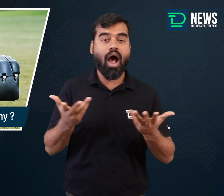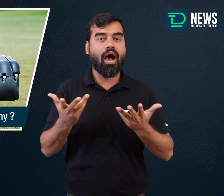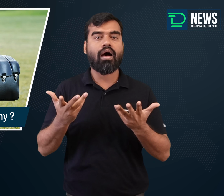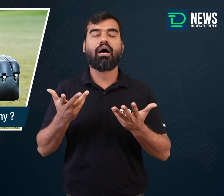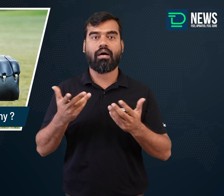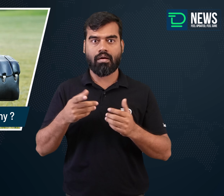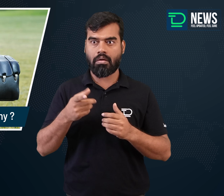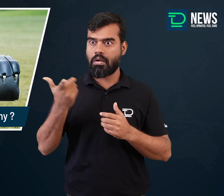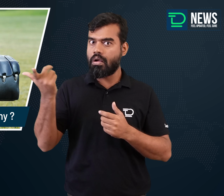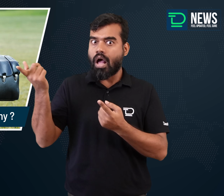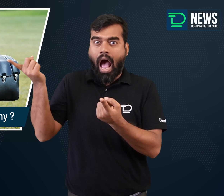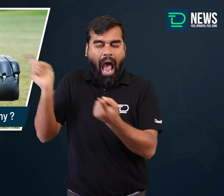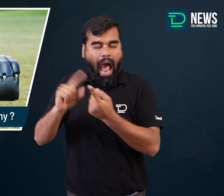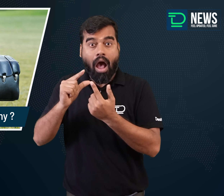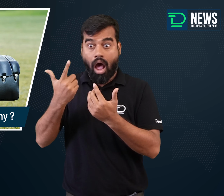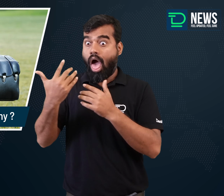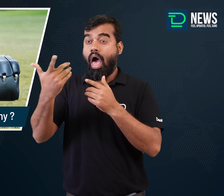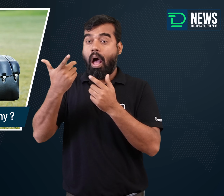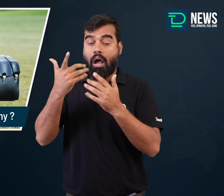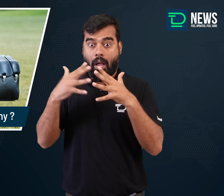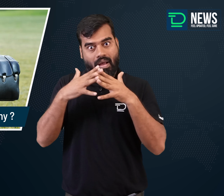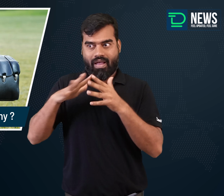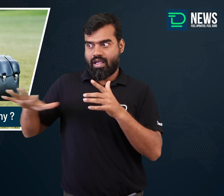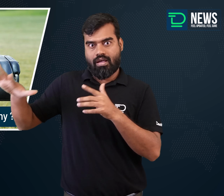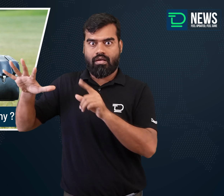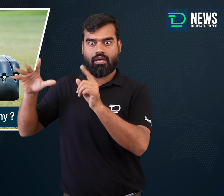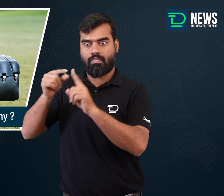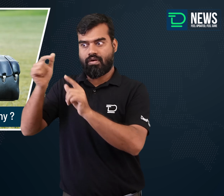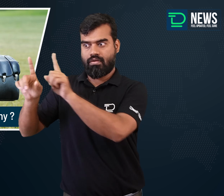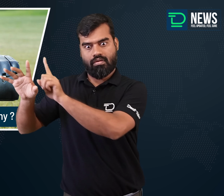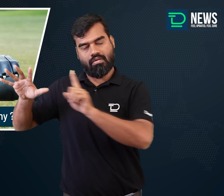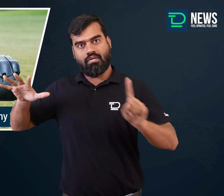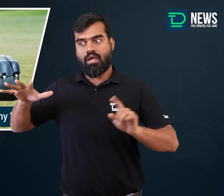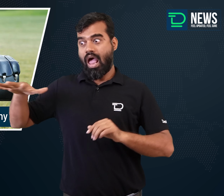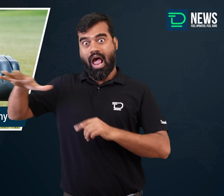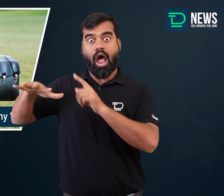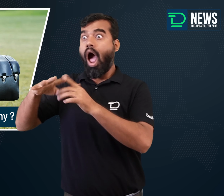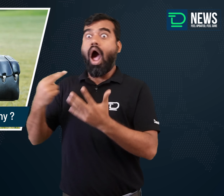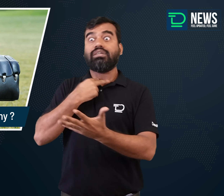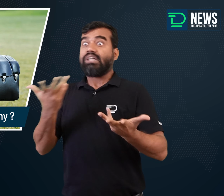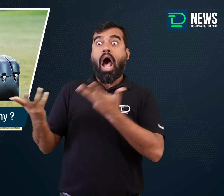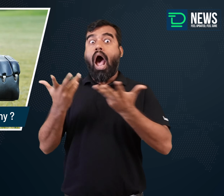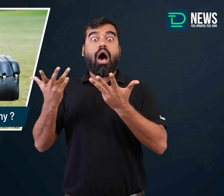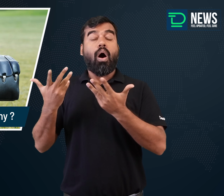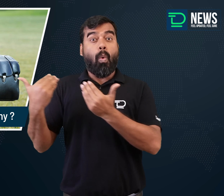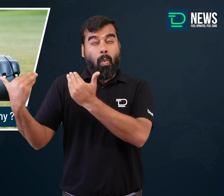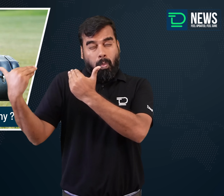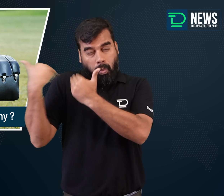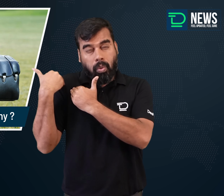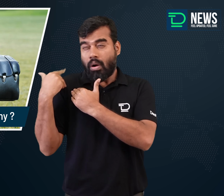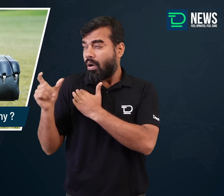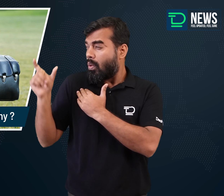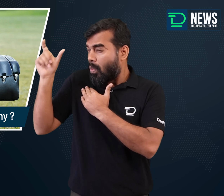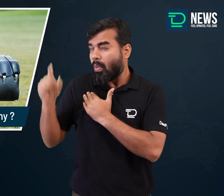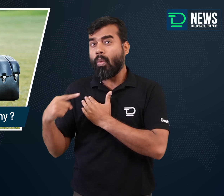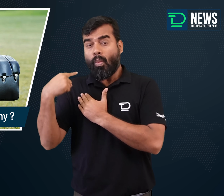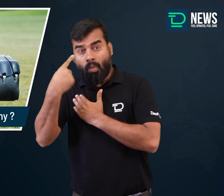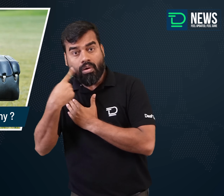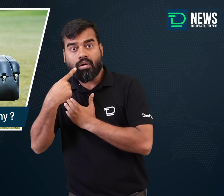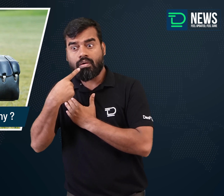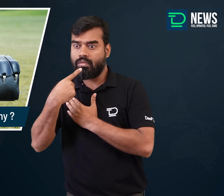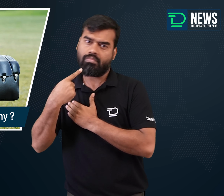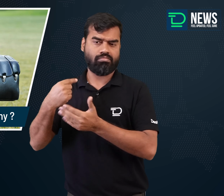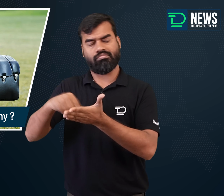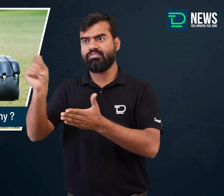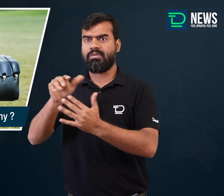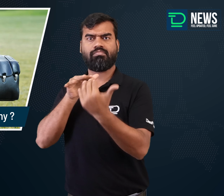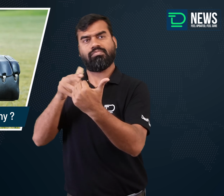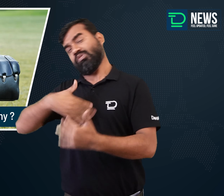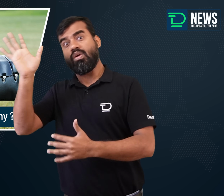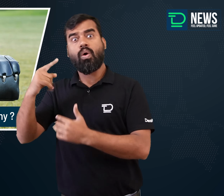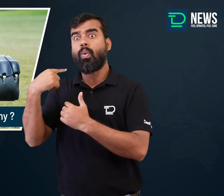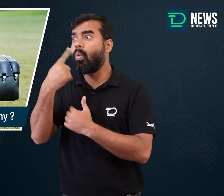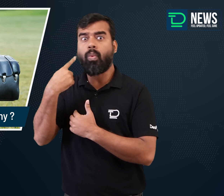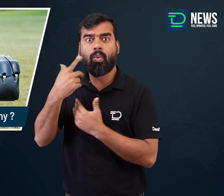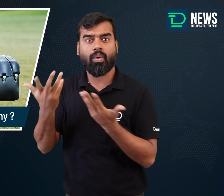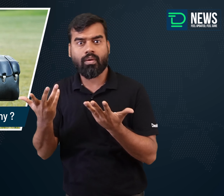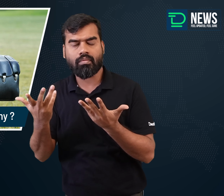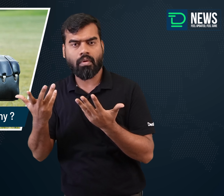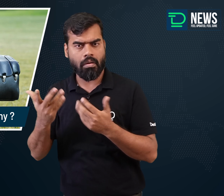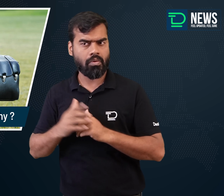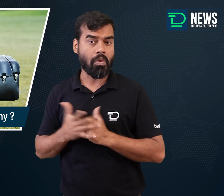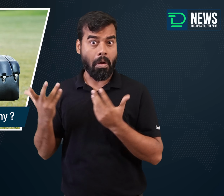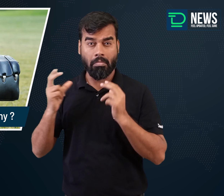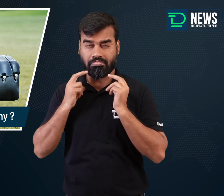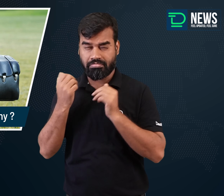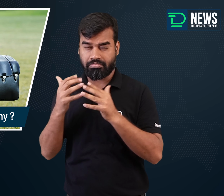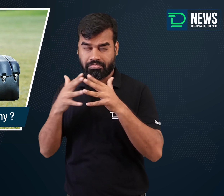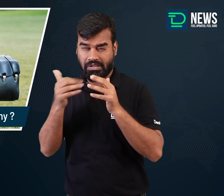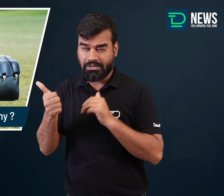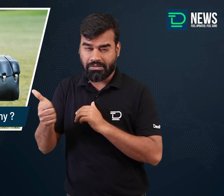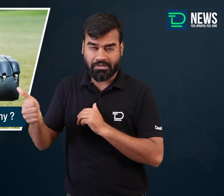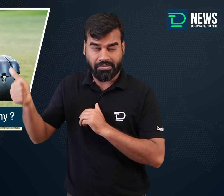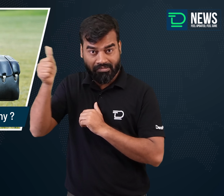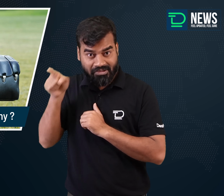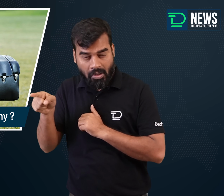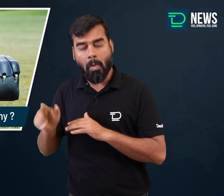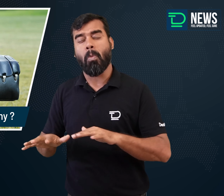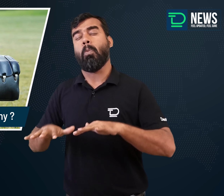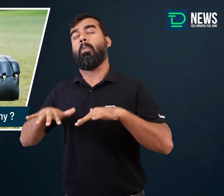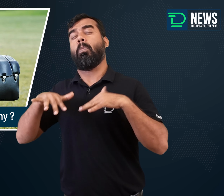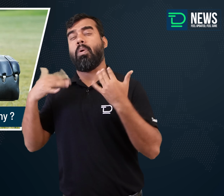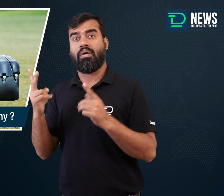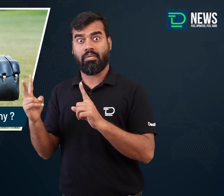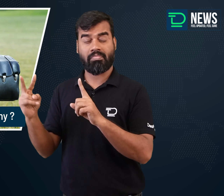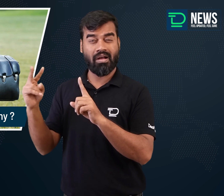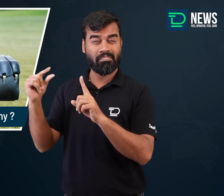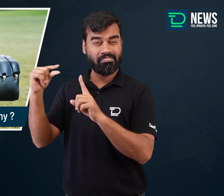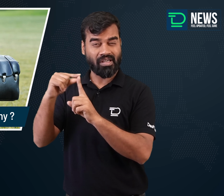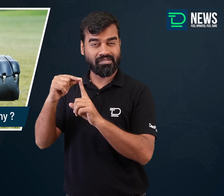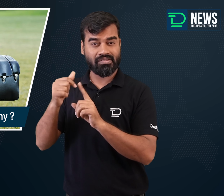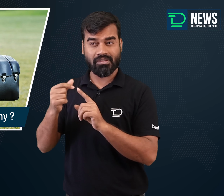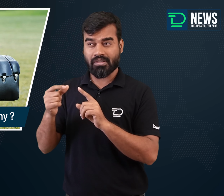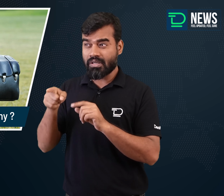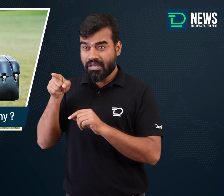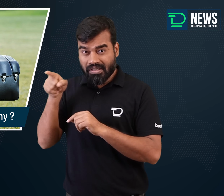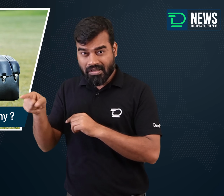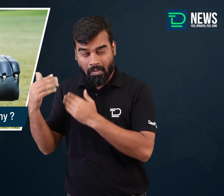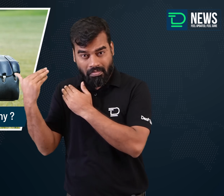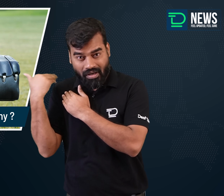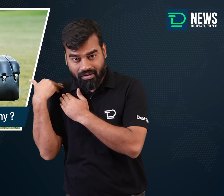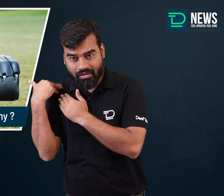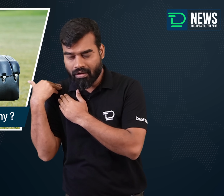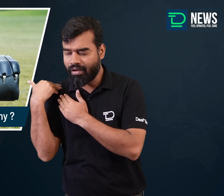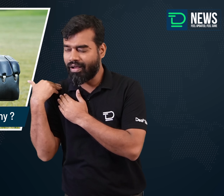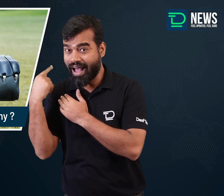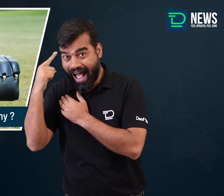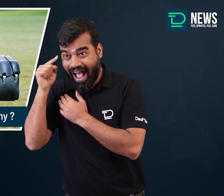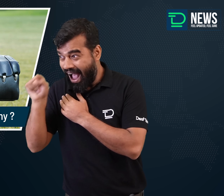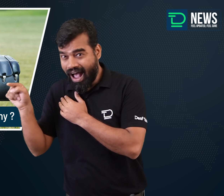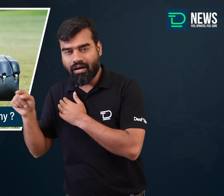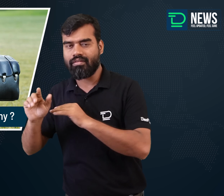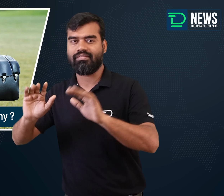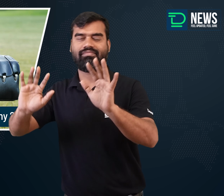Immediately who will be responsible to reattack ? military chief ? Vice president ?